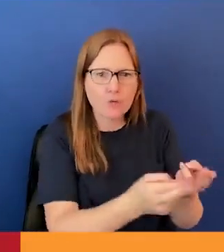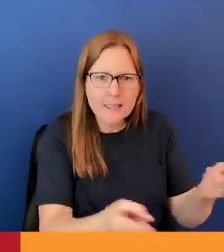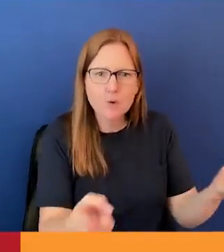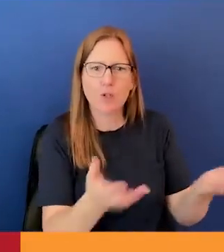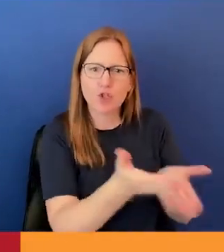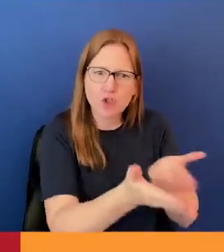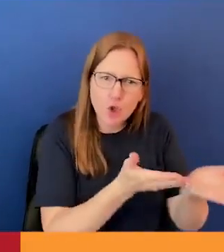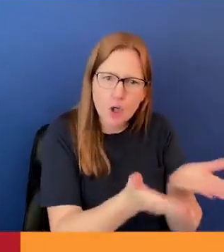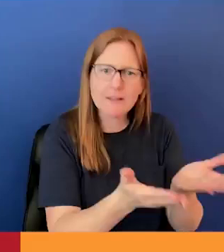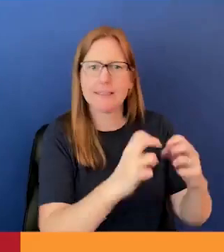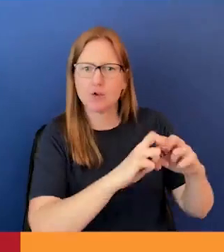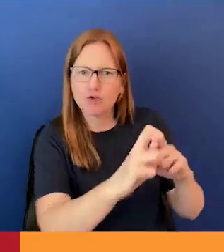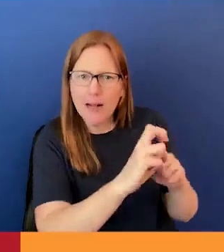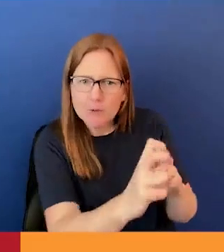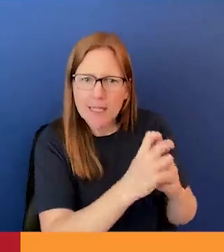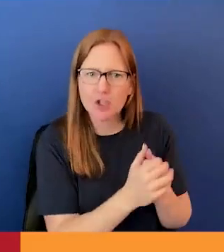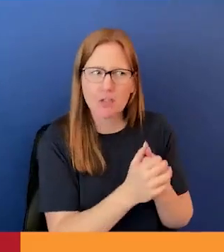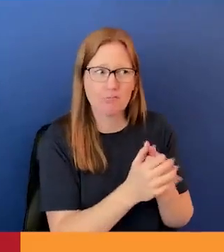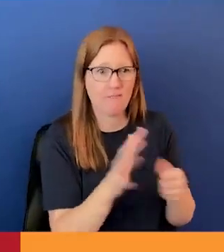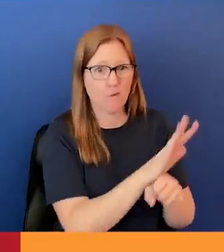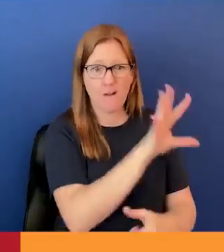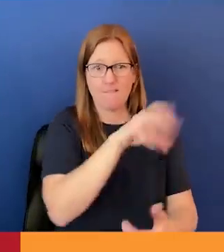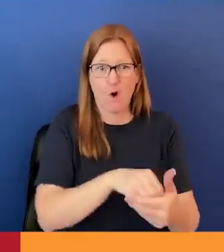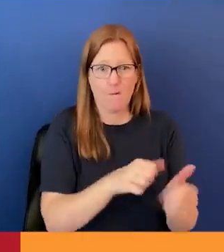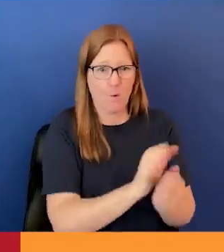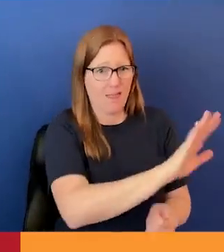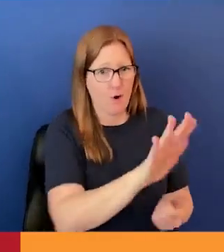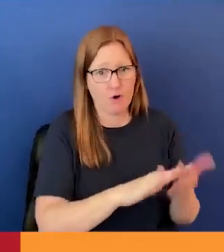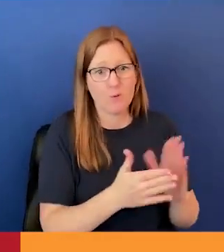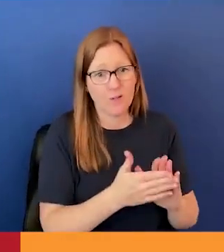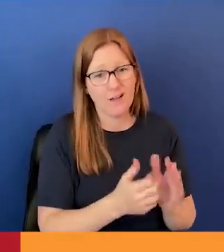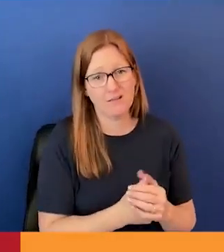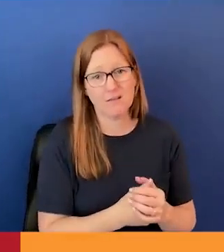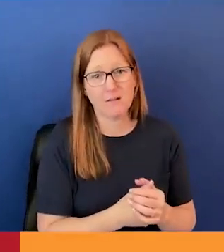and to be fully engaged in community. So we include those individual as well